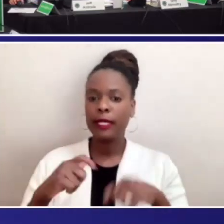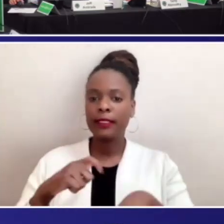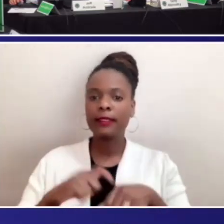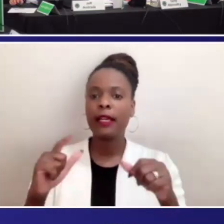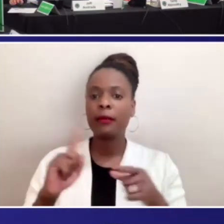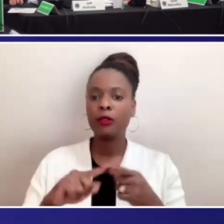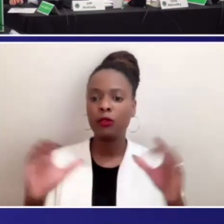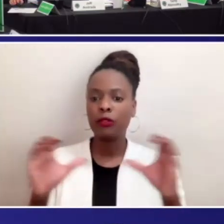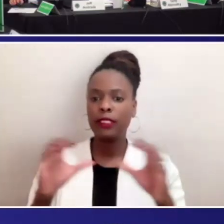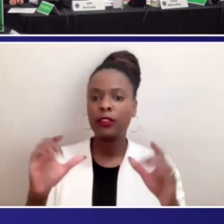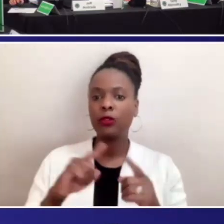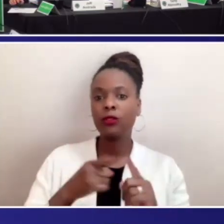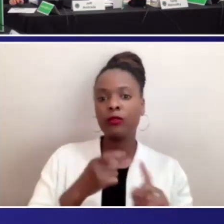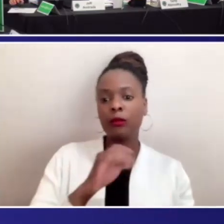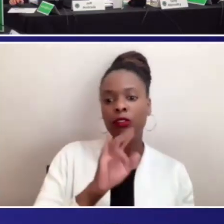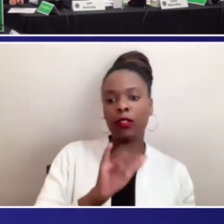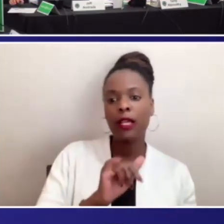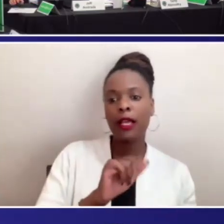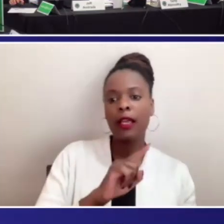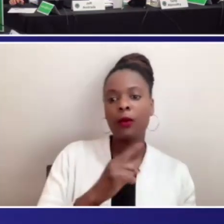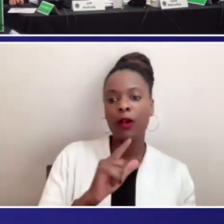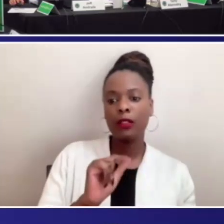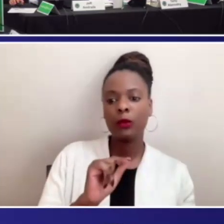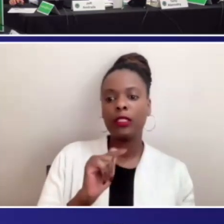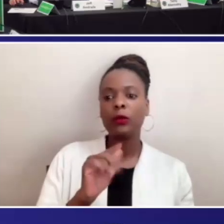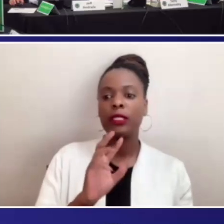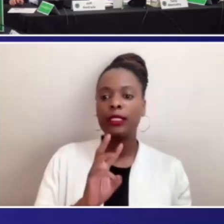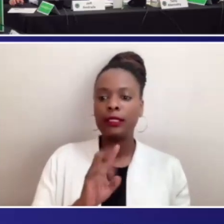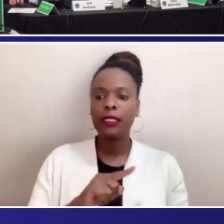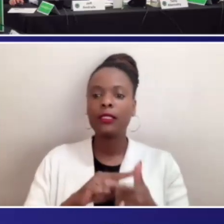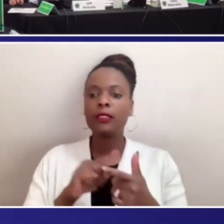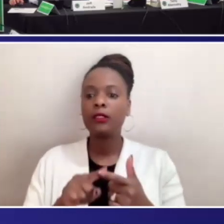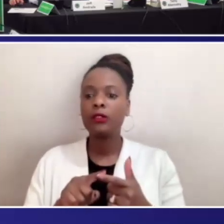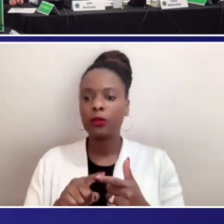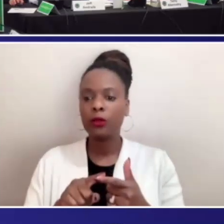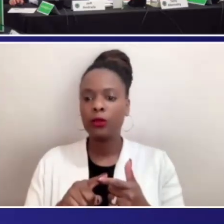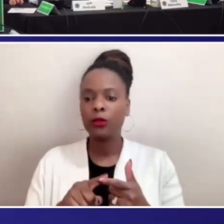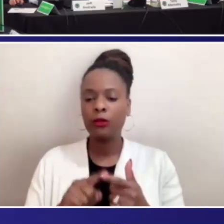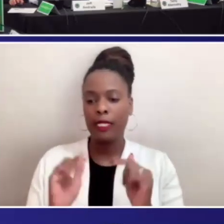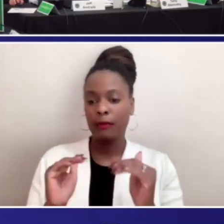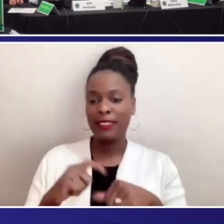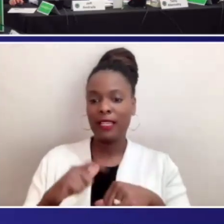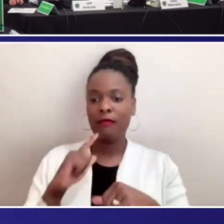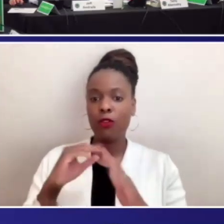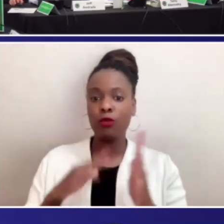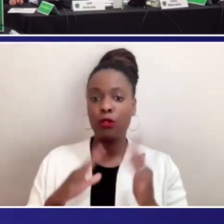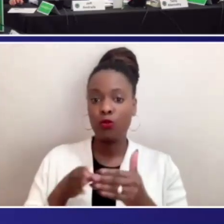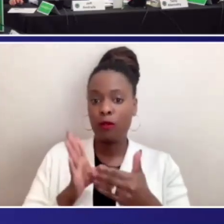from July 1, 2026, the expected time for the student to complete the program, so, if that helps.